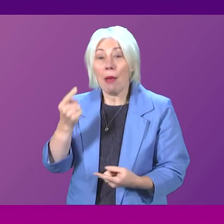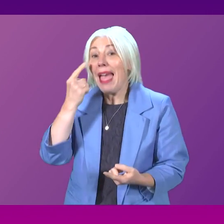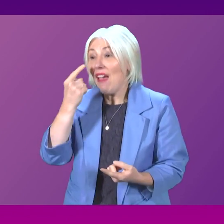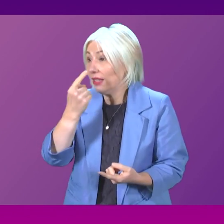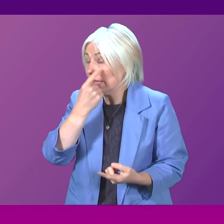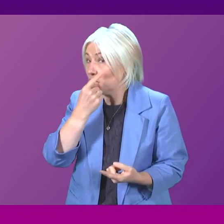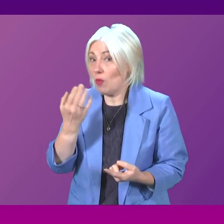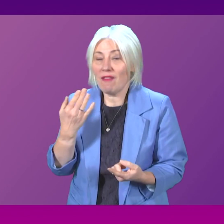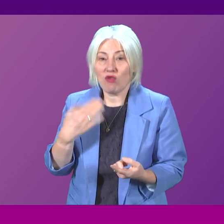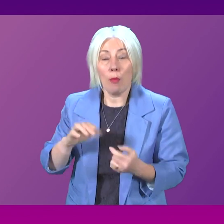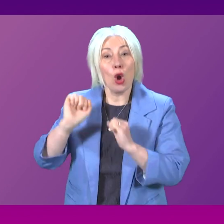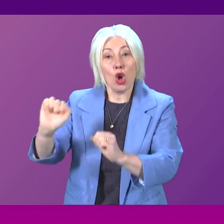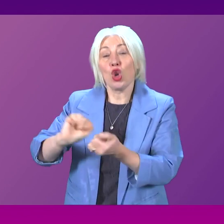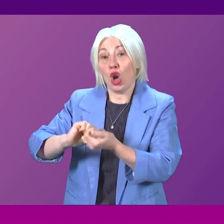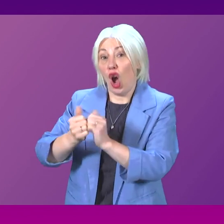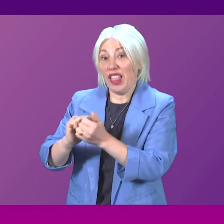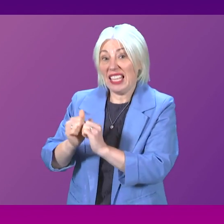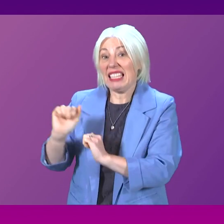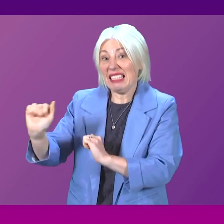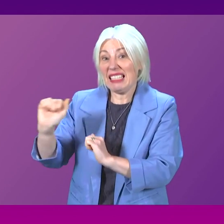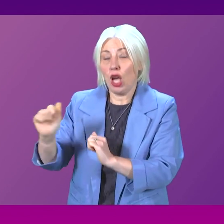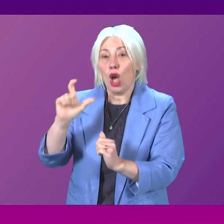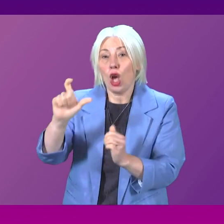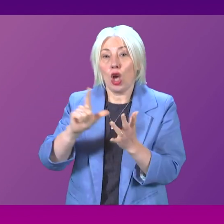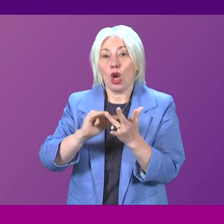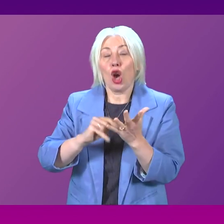fact that his colleagues on the Convention of Scottish Local Authorities supported the